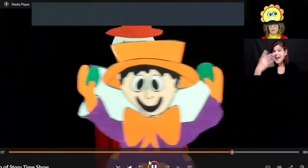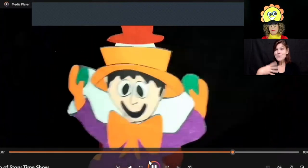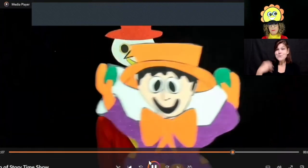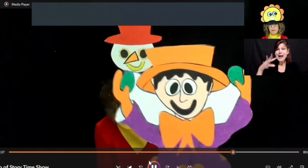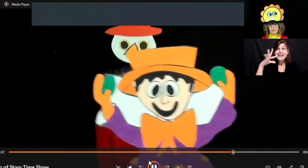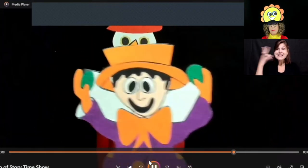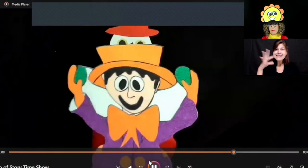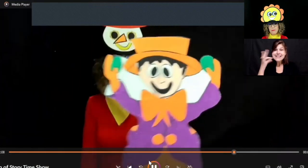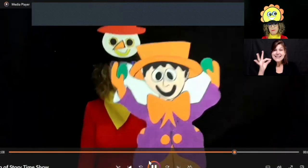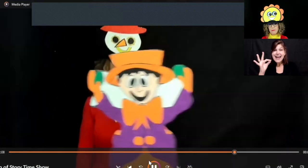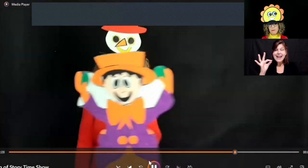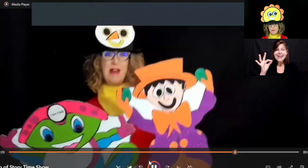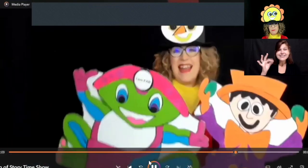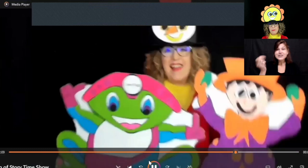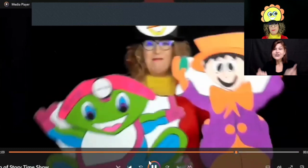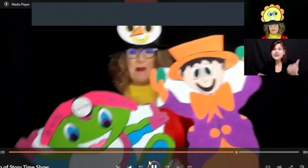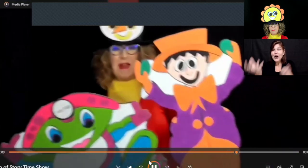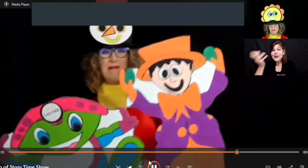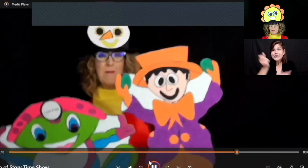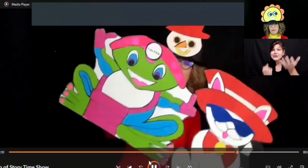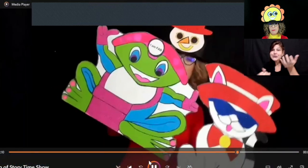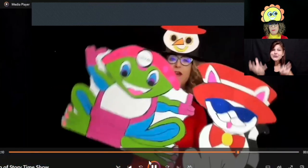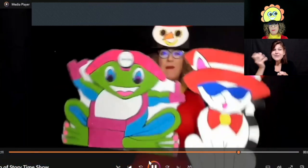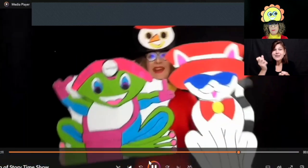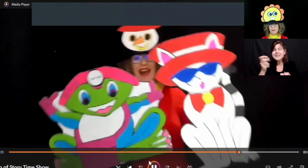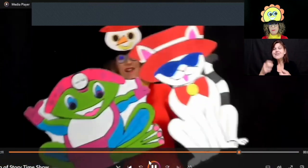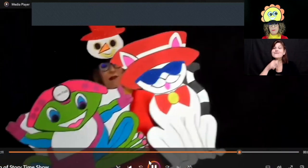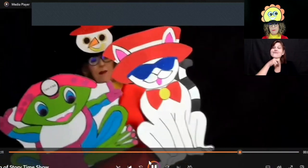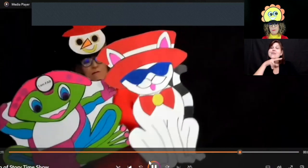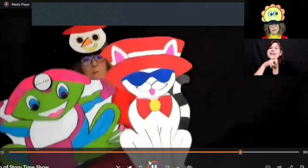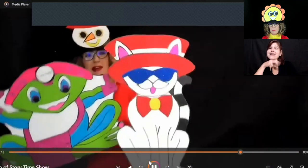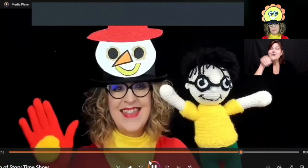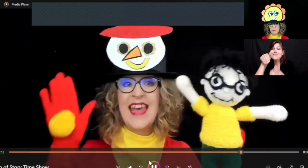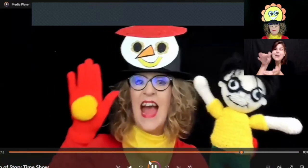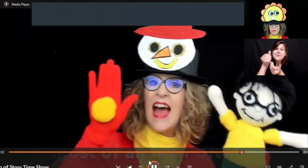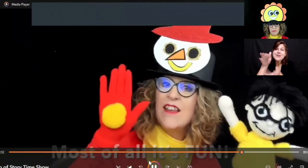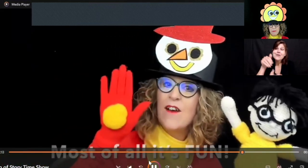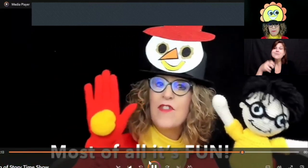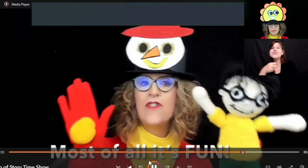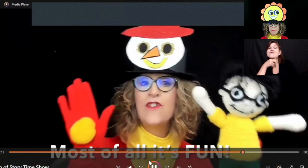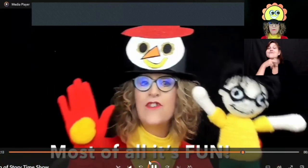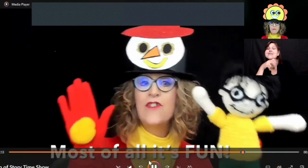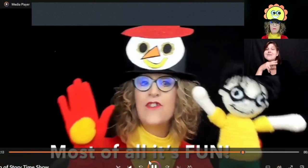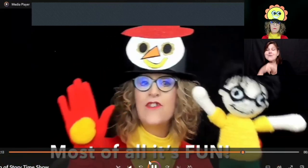Jiggle joggle, jiggle joggle, jiggle joggle. Let's ribbit-ribbit, ribbit-ribbit. Let's ribbit-ribbit. It's the end of the show